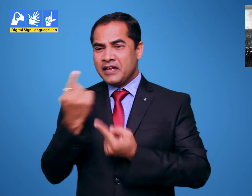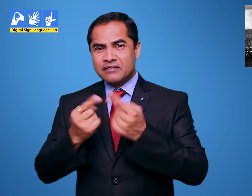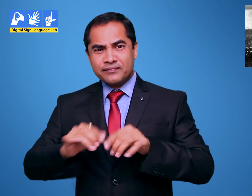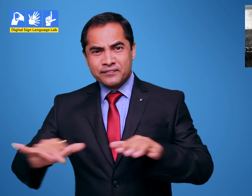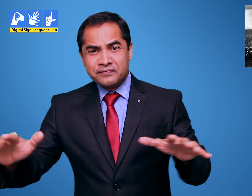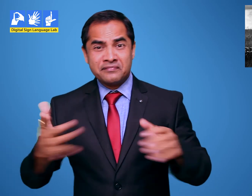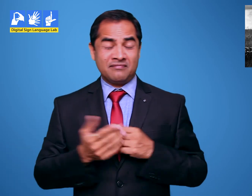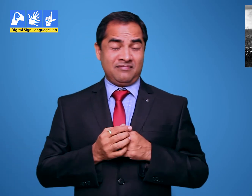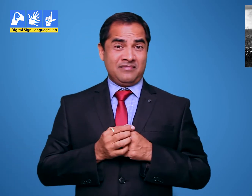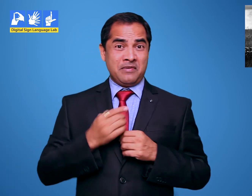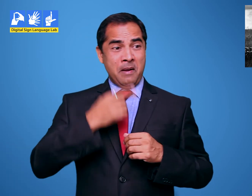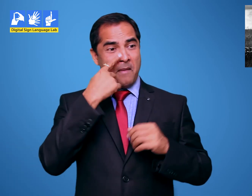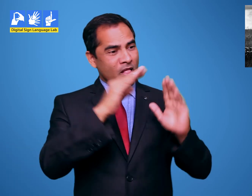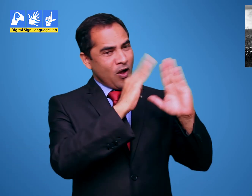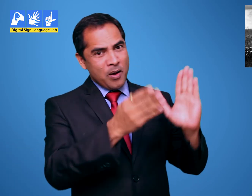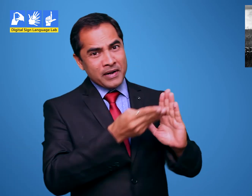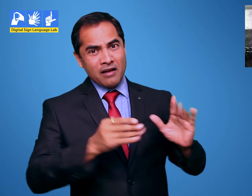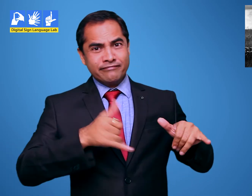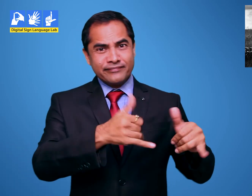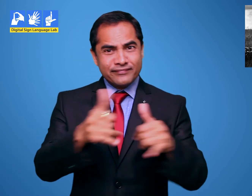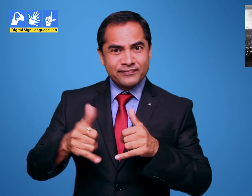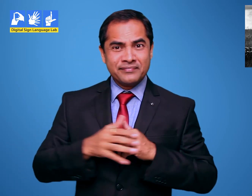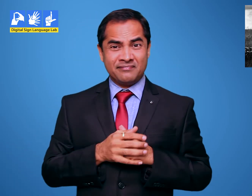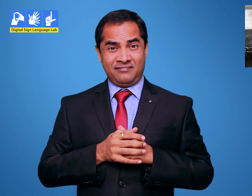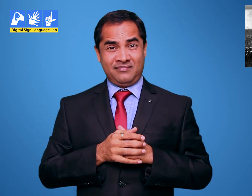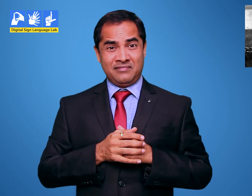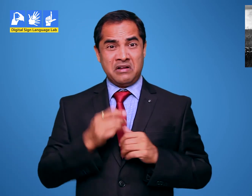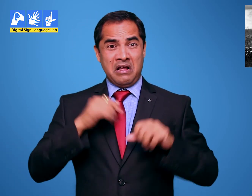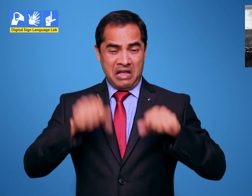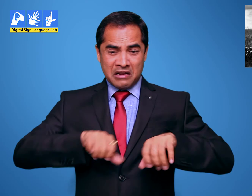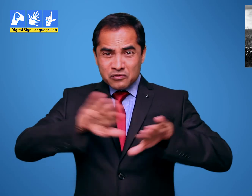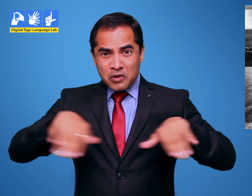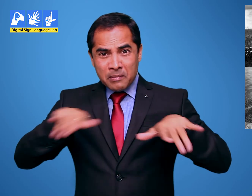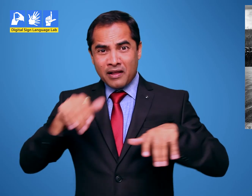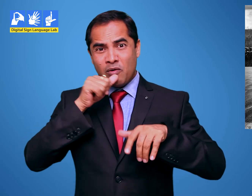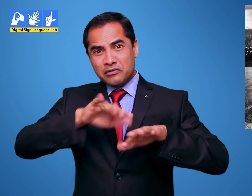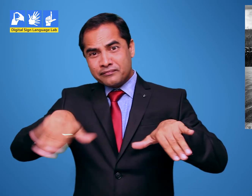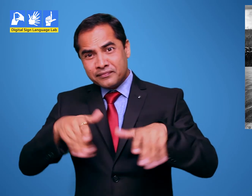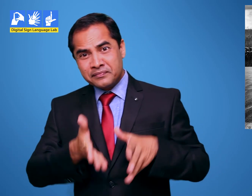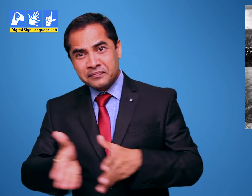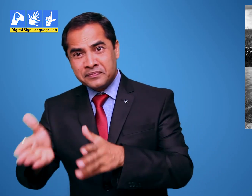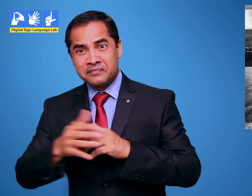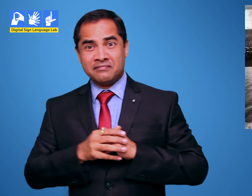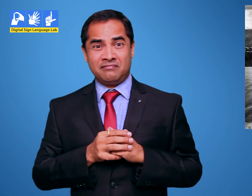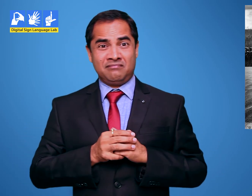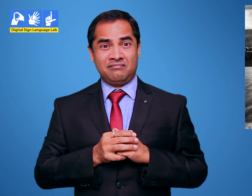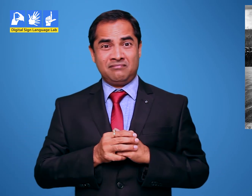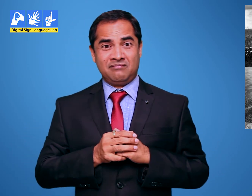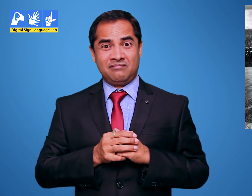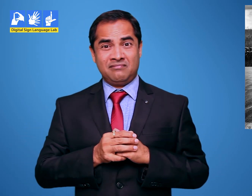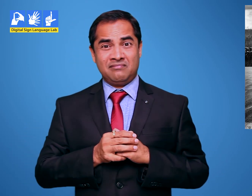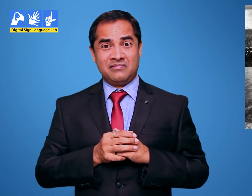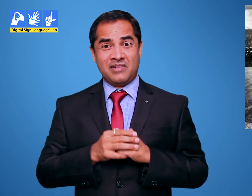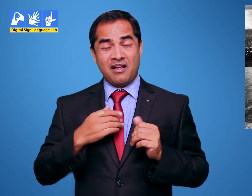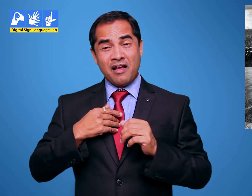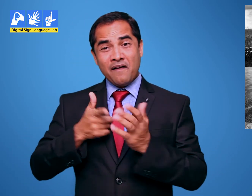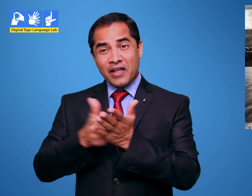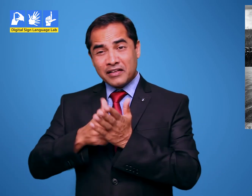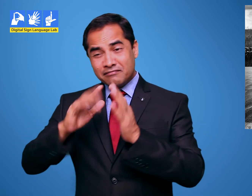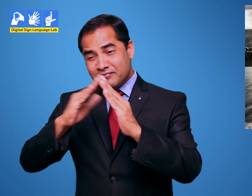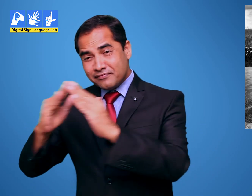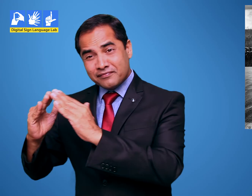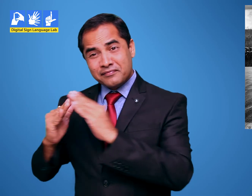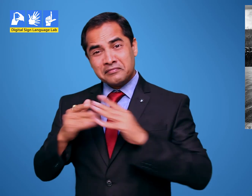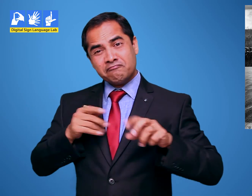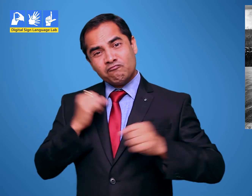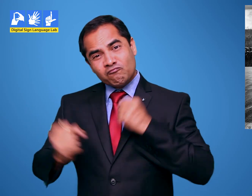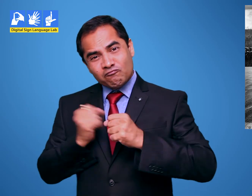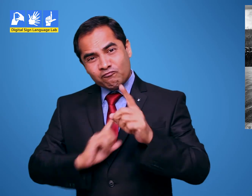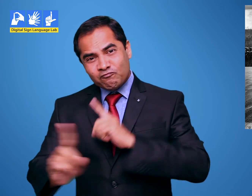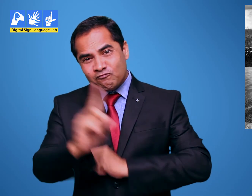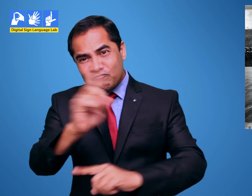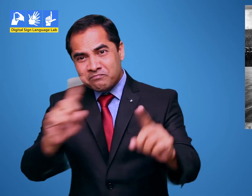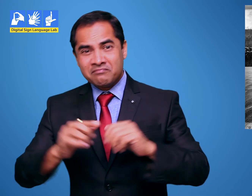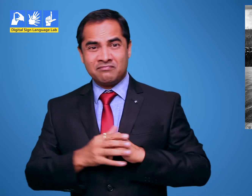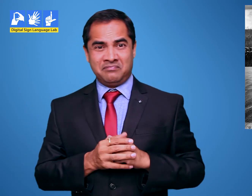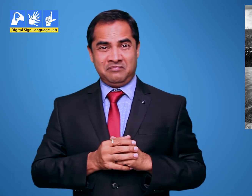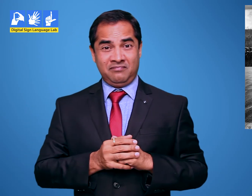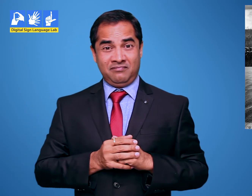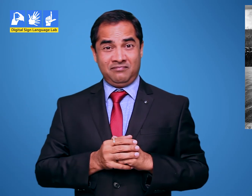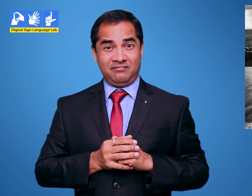mother's hut, free to swim in the clear stream that ran through my village, free